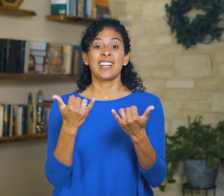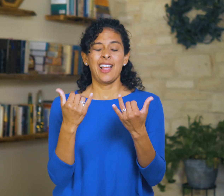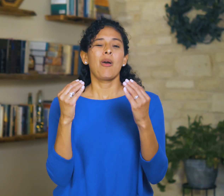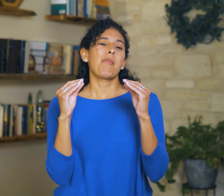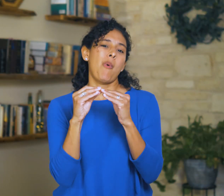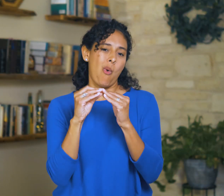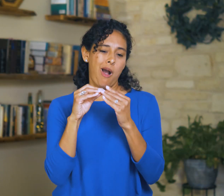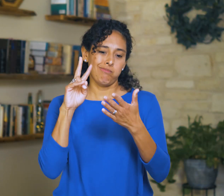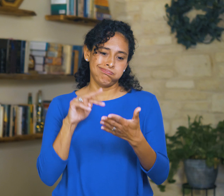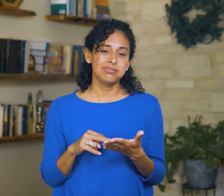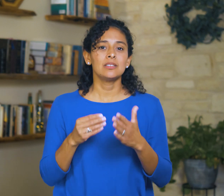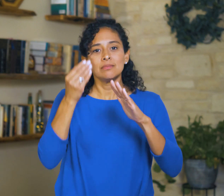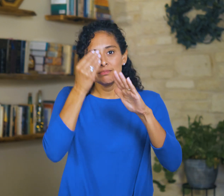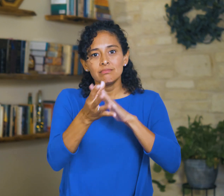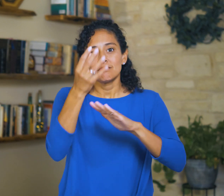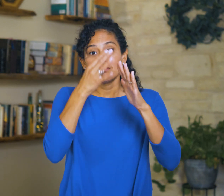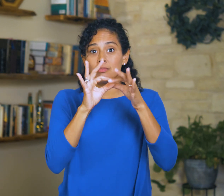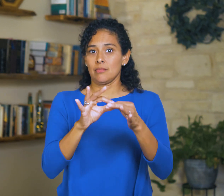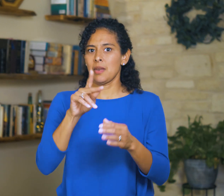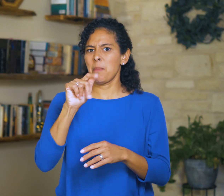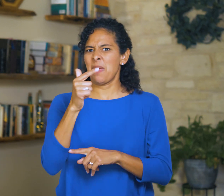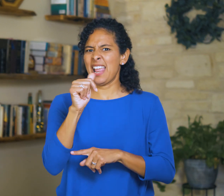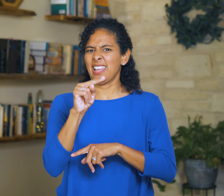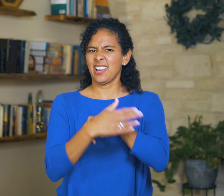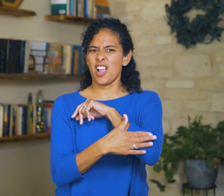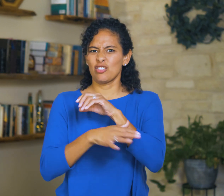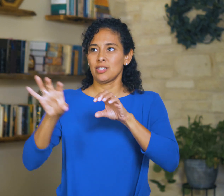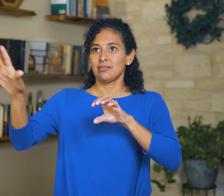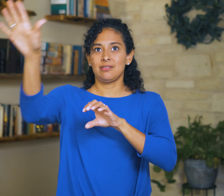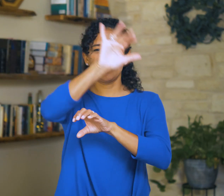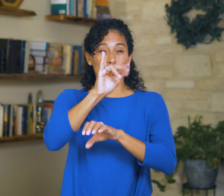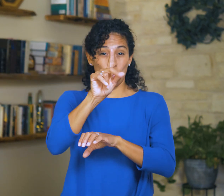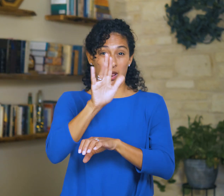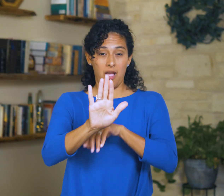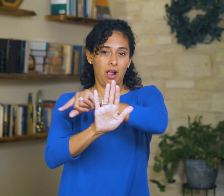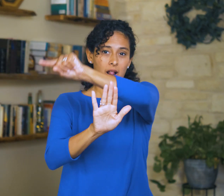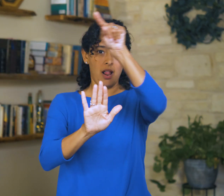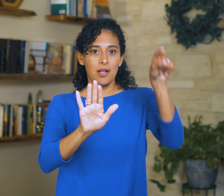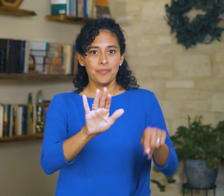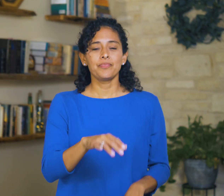Today we continue with more oracles to the pagan nations surrounding Judah.